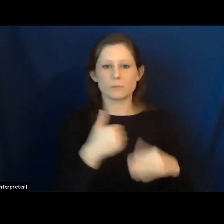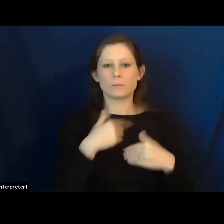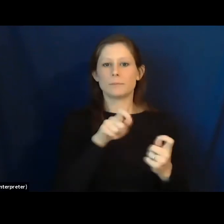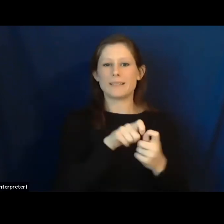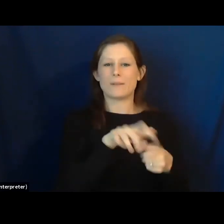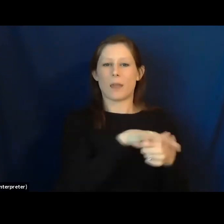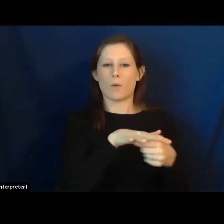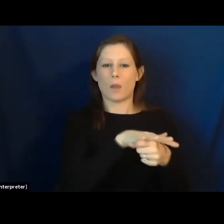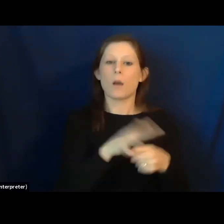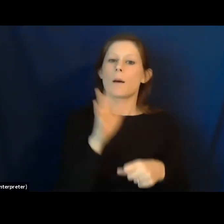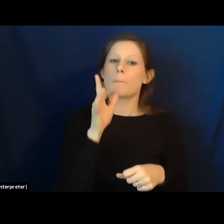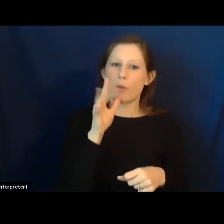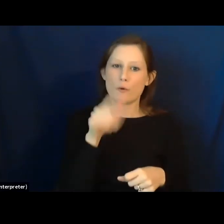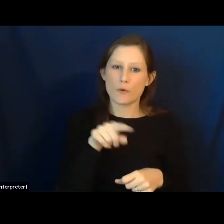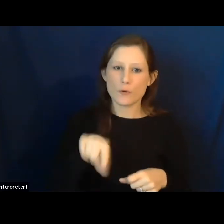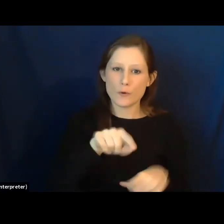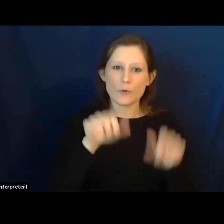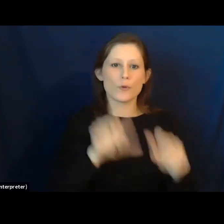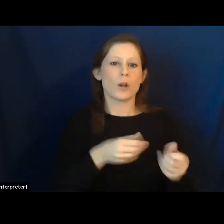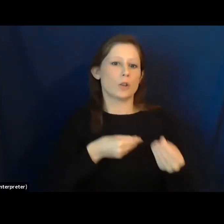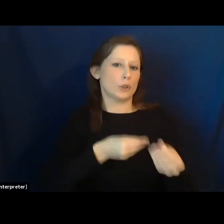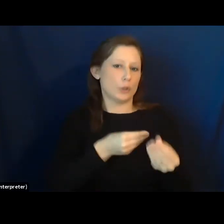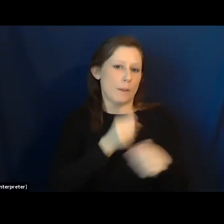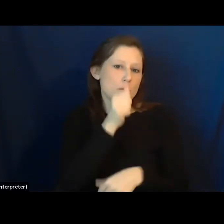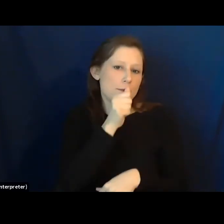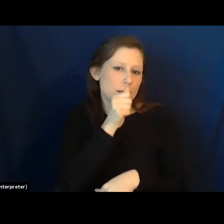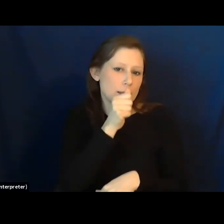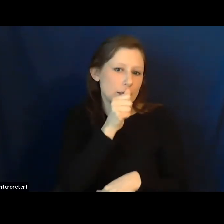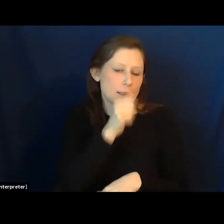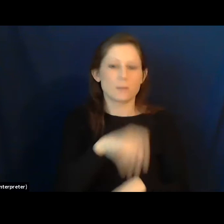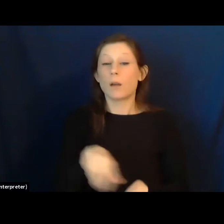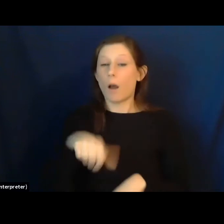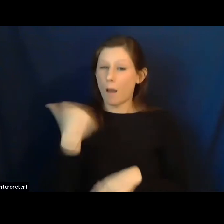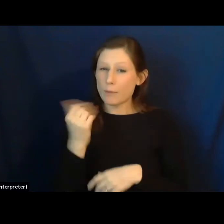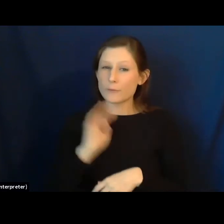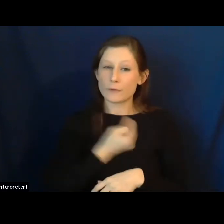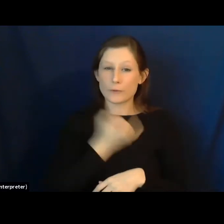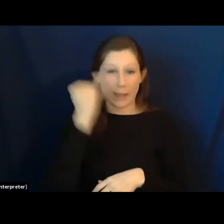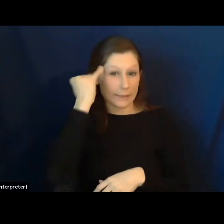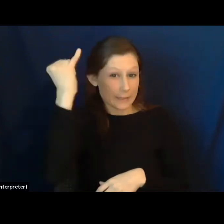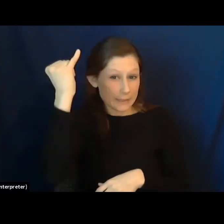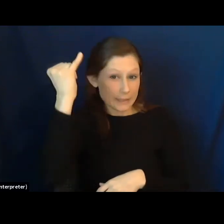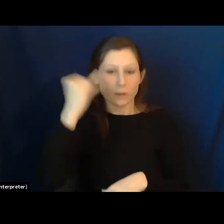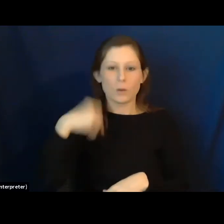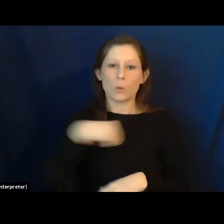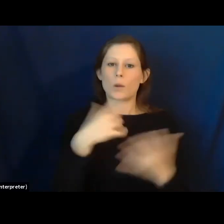to nurse in private. But then also it was the idea to have it as a dual purpose room